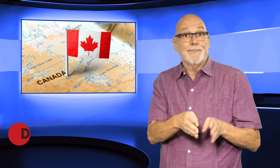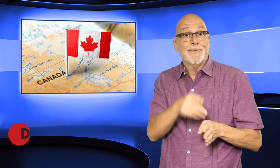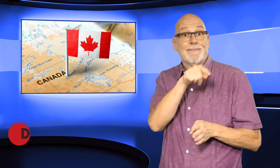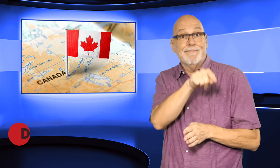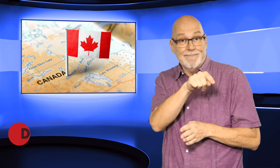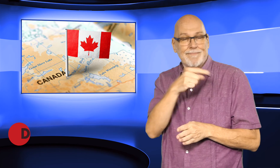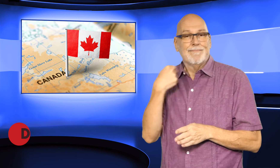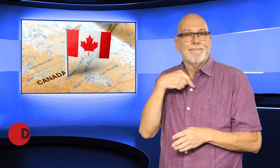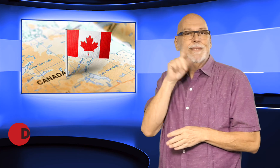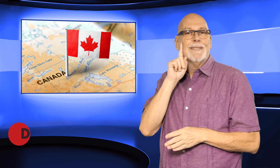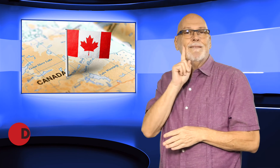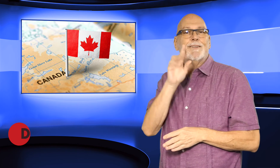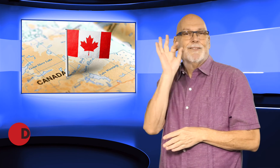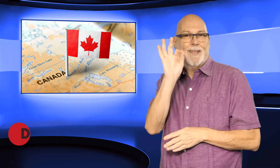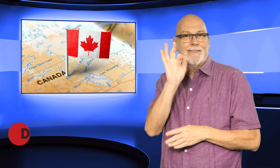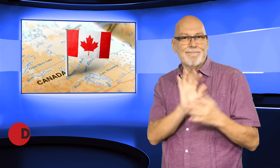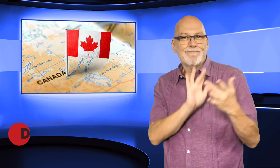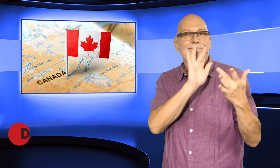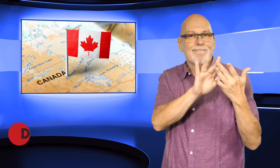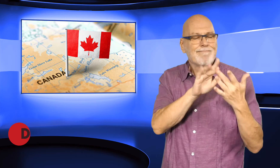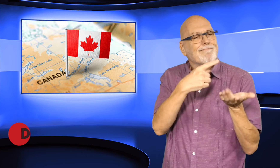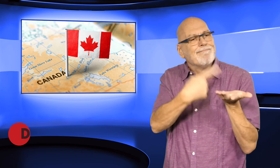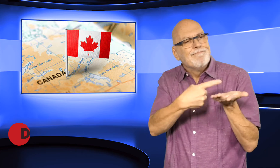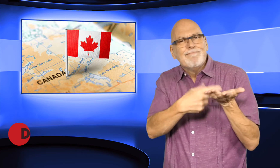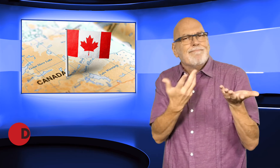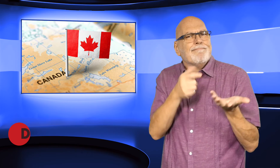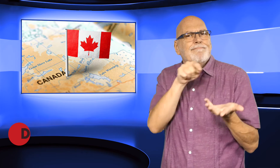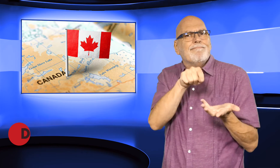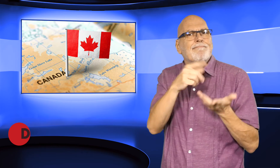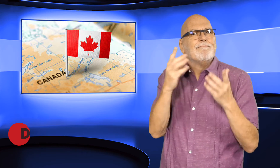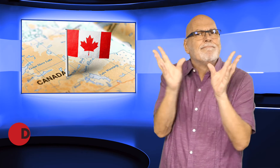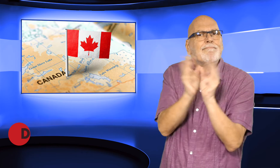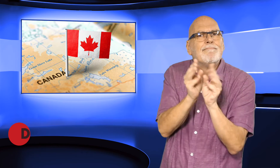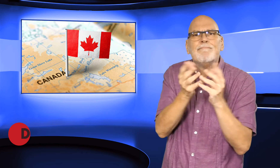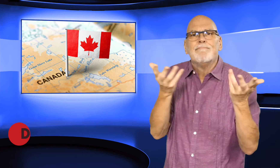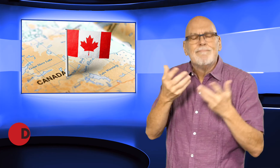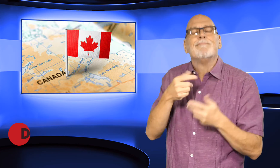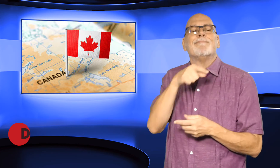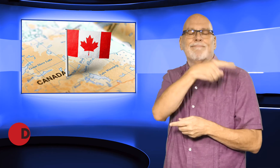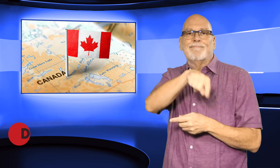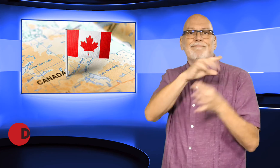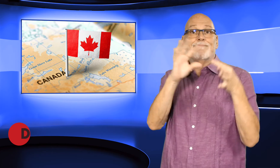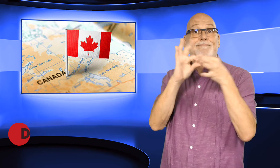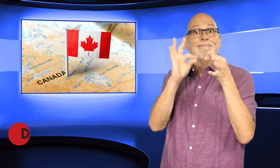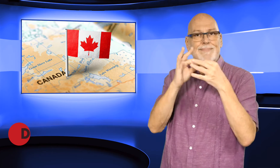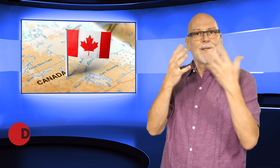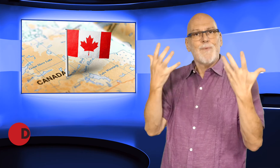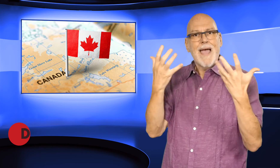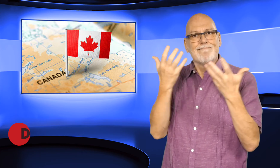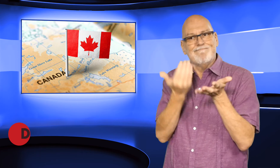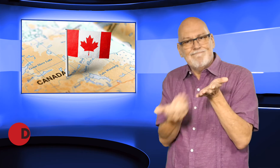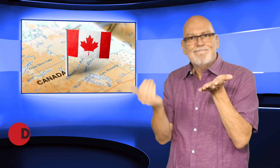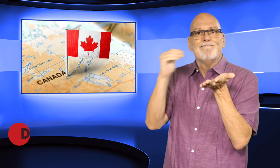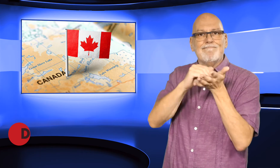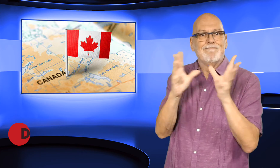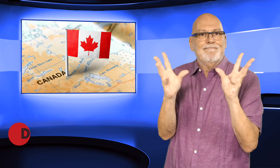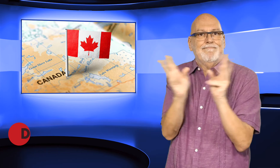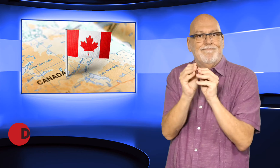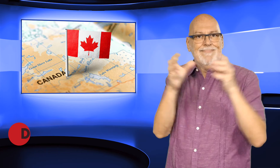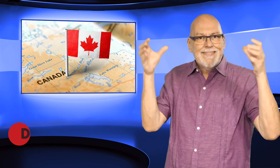One person DeafDots contacted said the Recap meeting